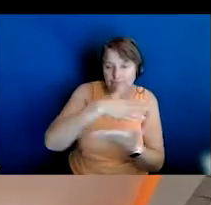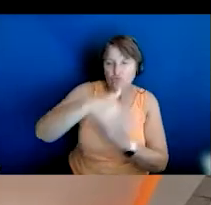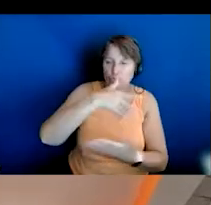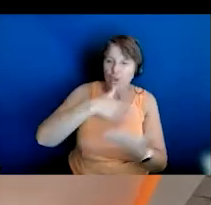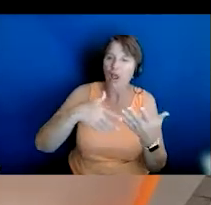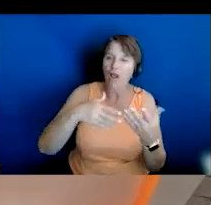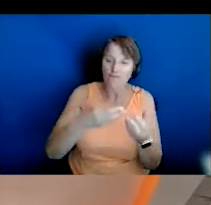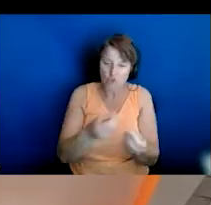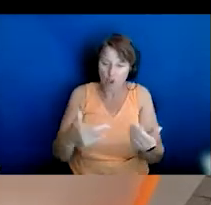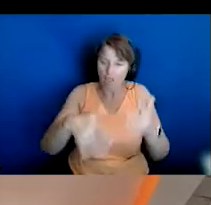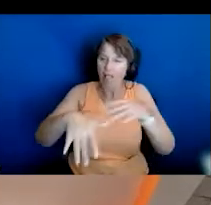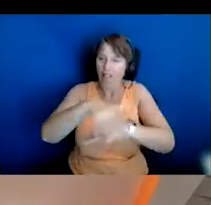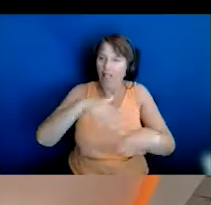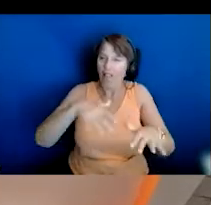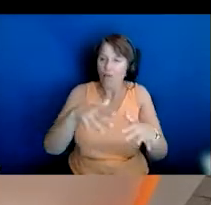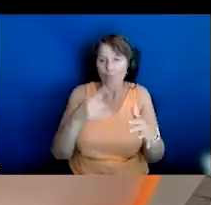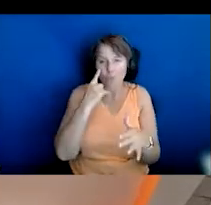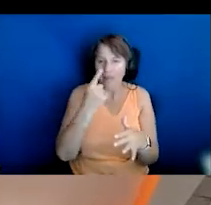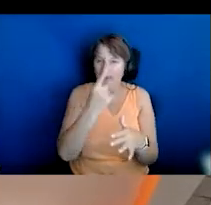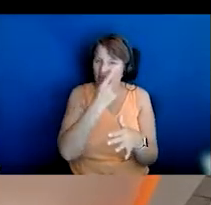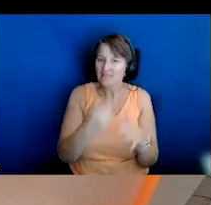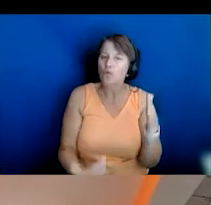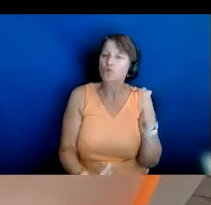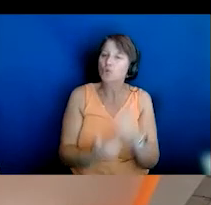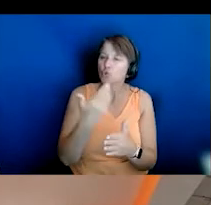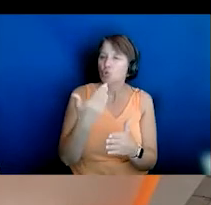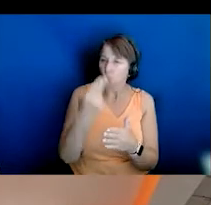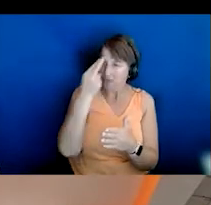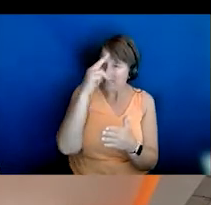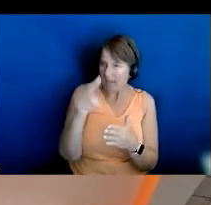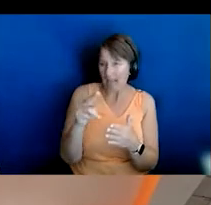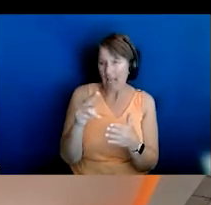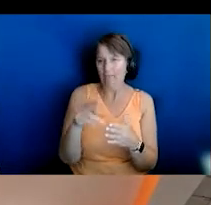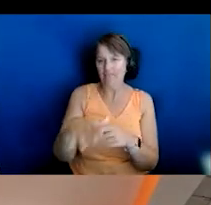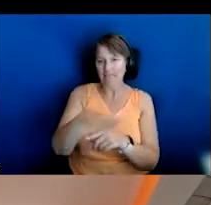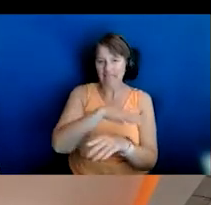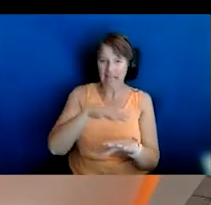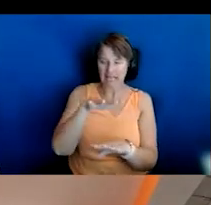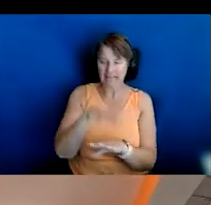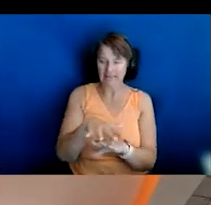And this was the name new name at the site. And so, once this became kind of permanent in this